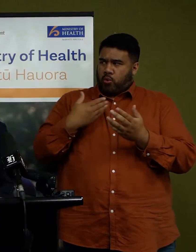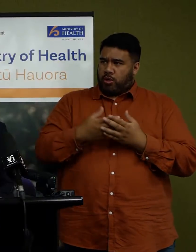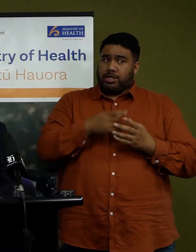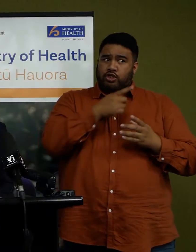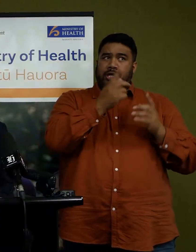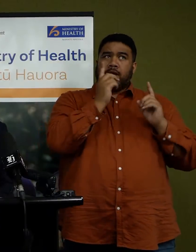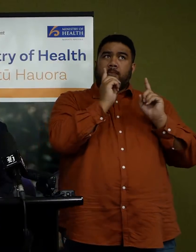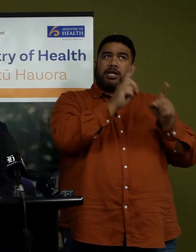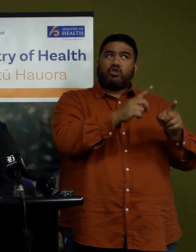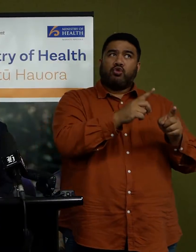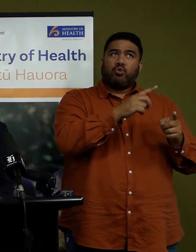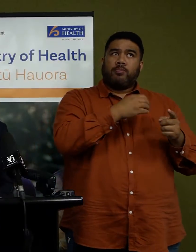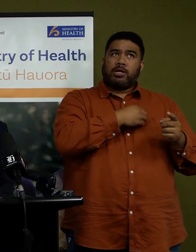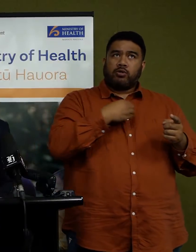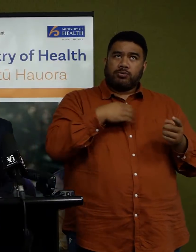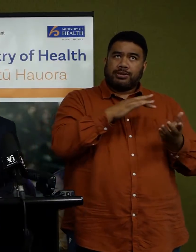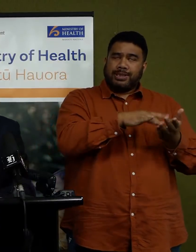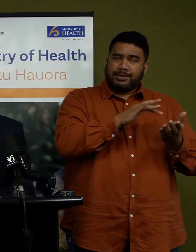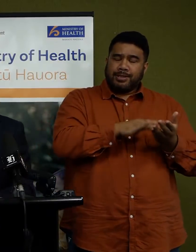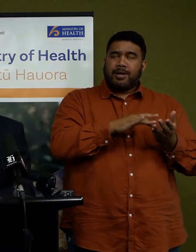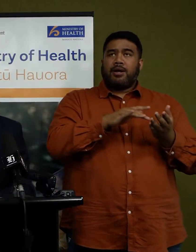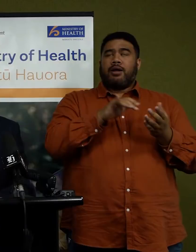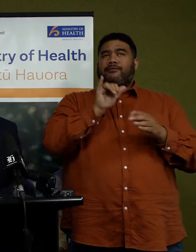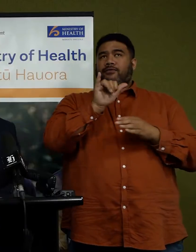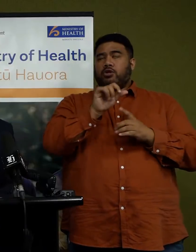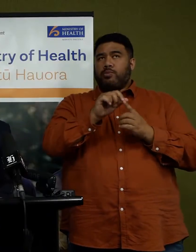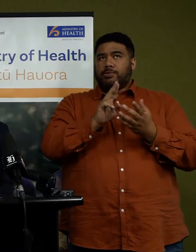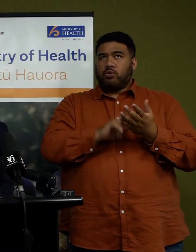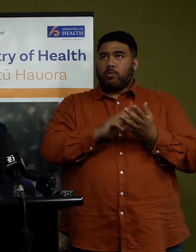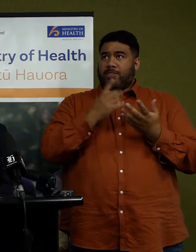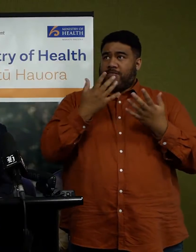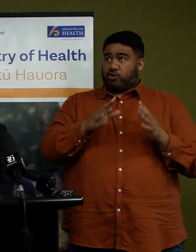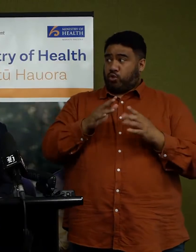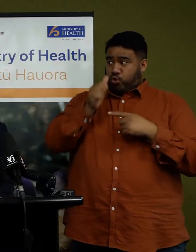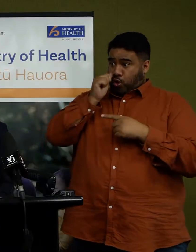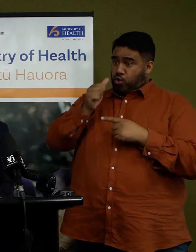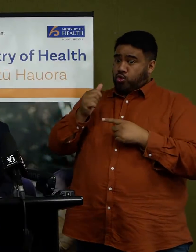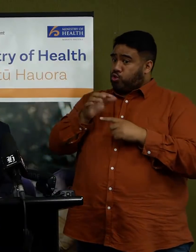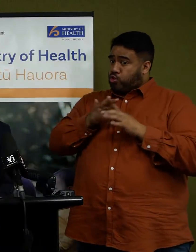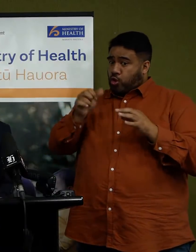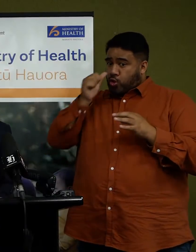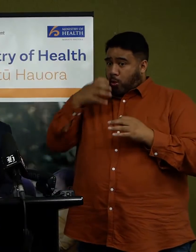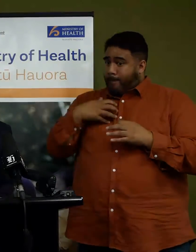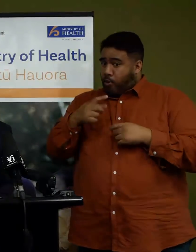[? centers? ?] You don't know if she had been shopping anywhere else? The public health unit was in contact